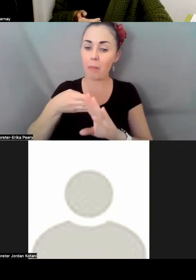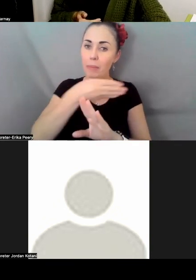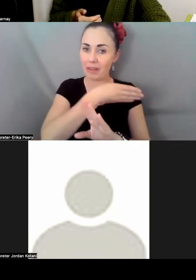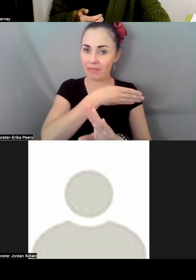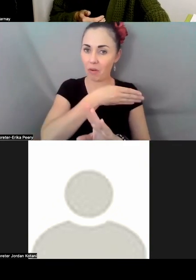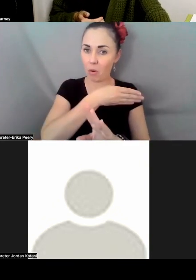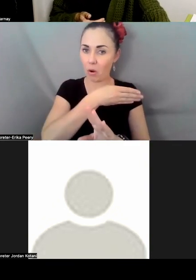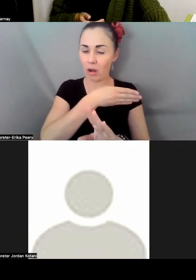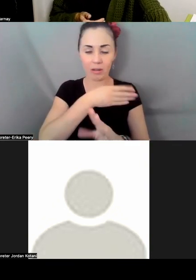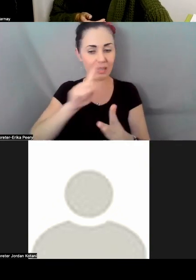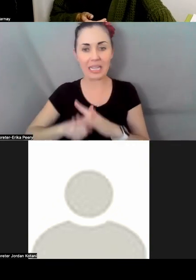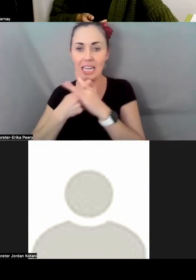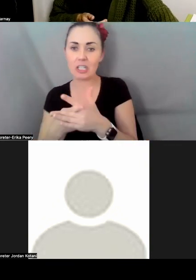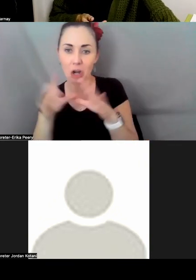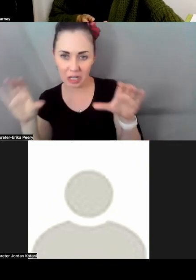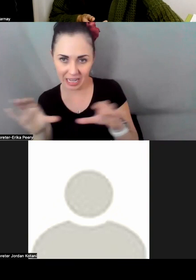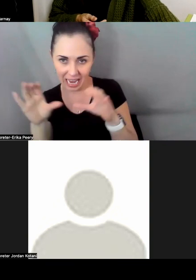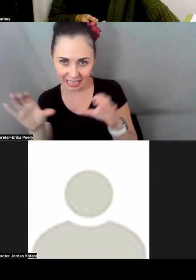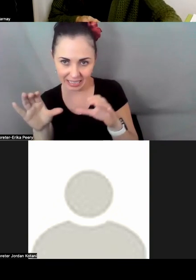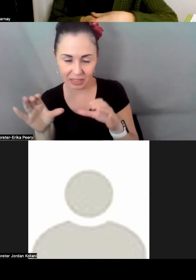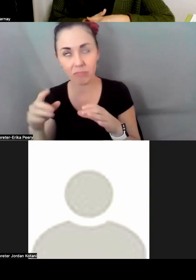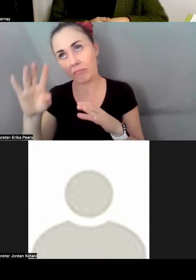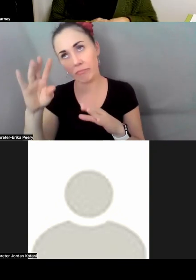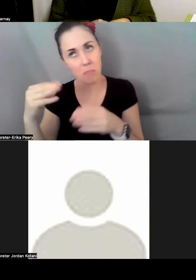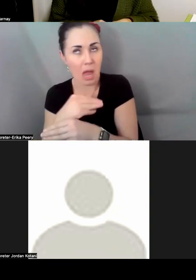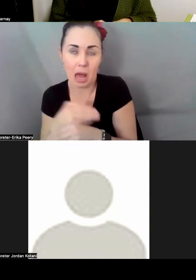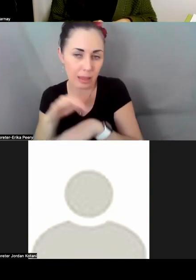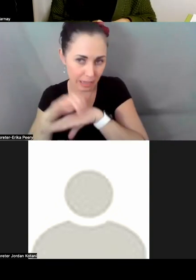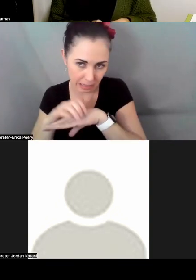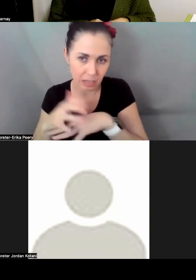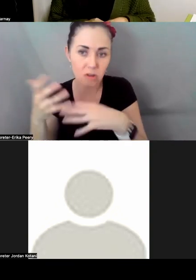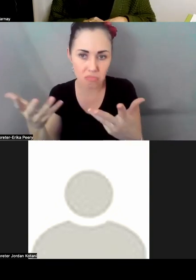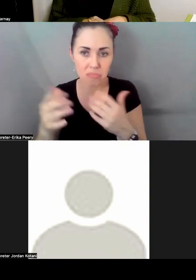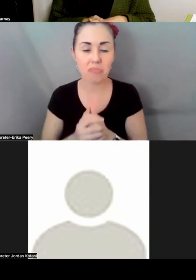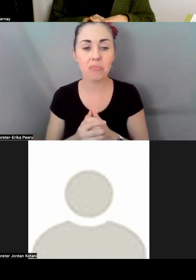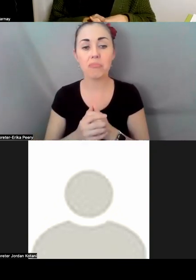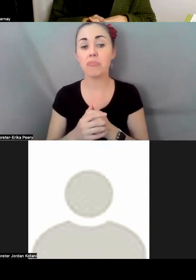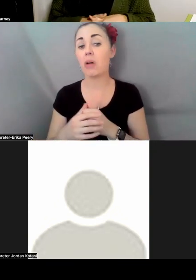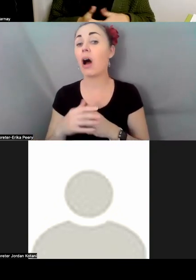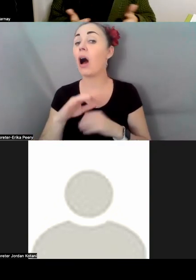whatever activity we're going to have them focus on. Math, English. Examples would be